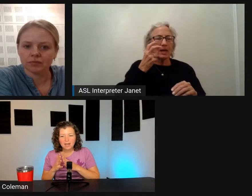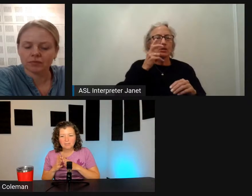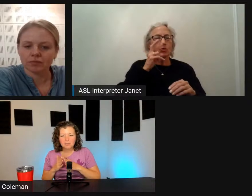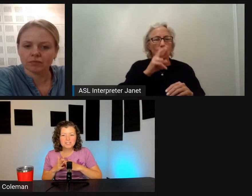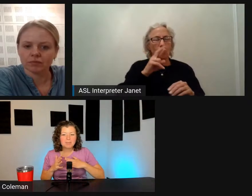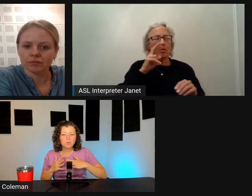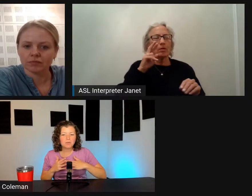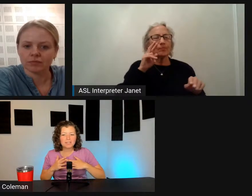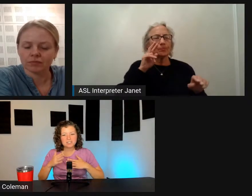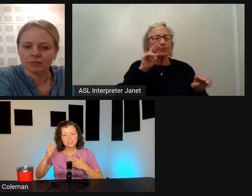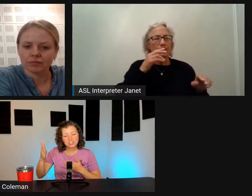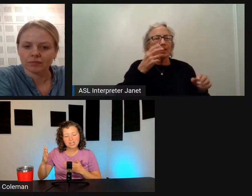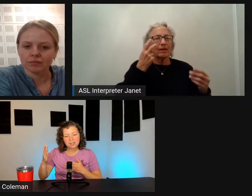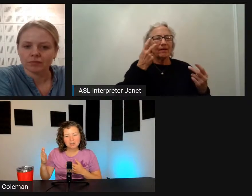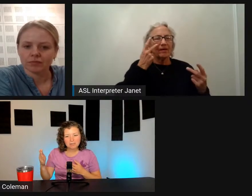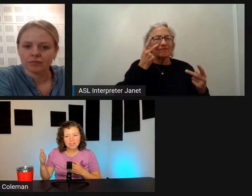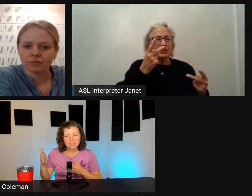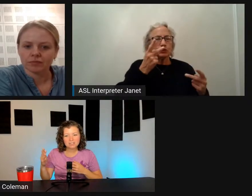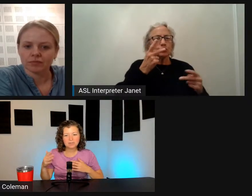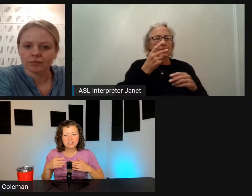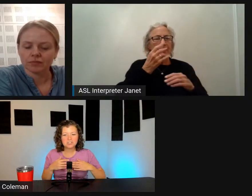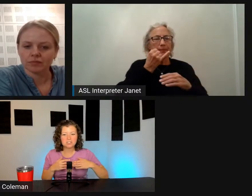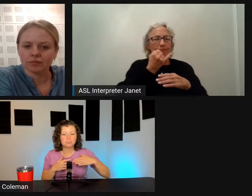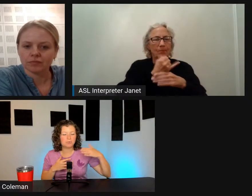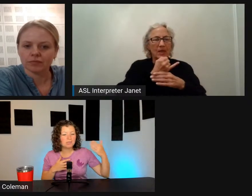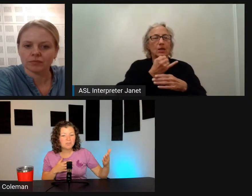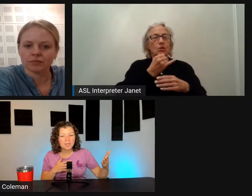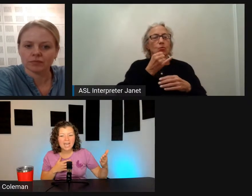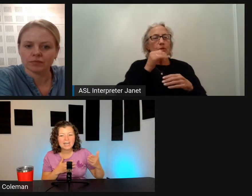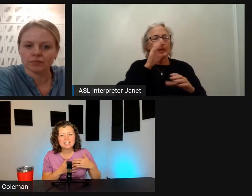Our first question was what was some of the feedback he received from